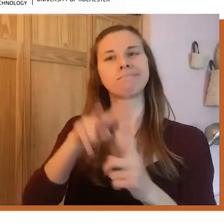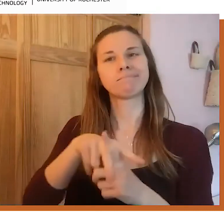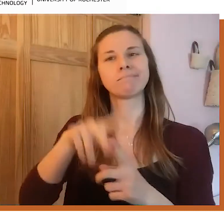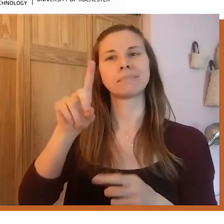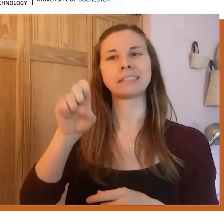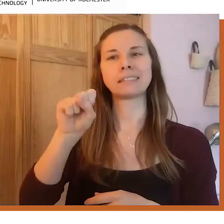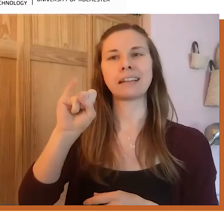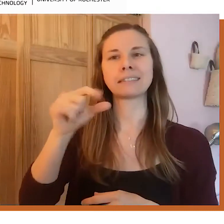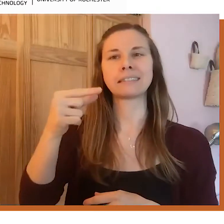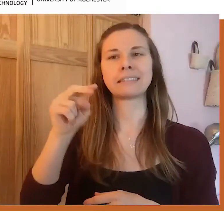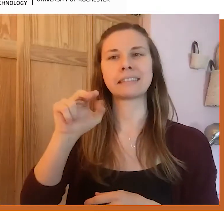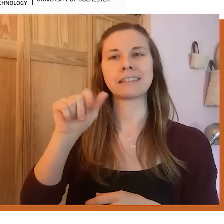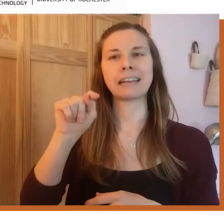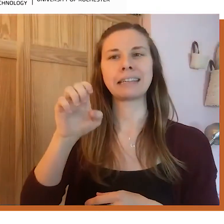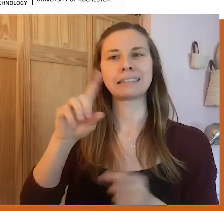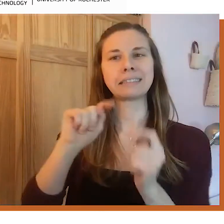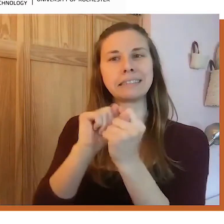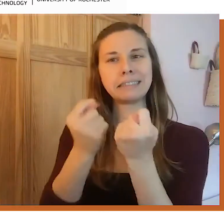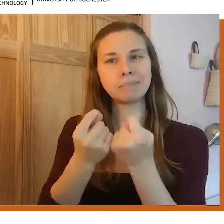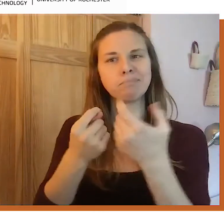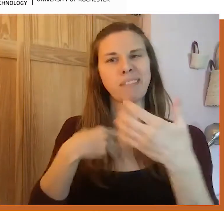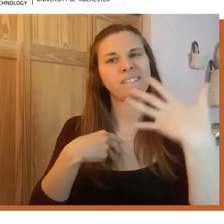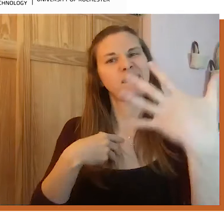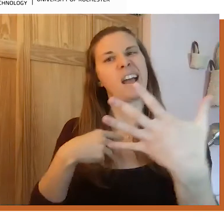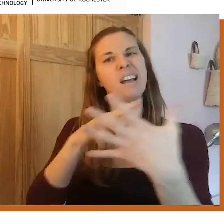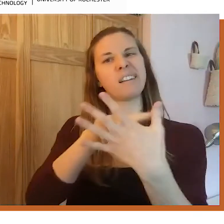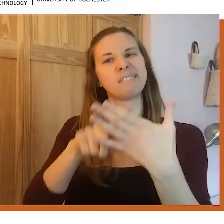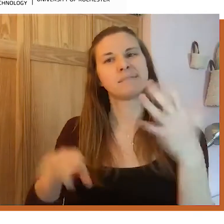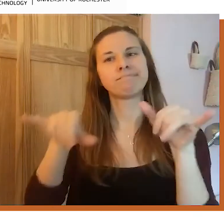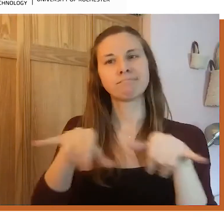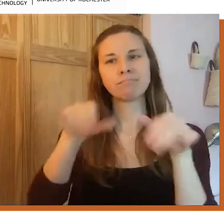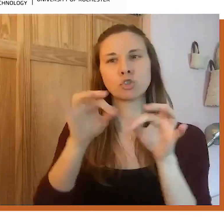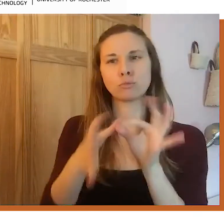I had what were called designated interpreters, and I had a team of 5 designated interpreters